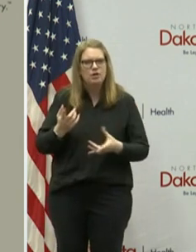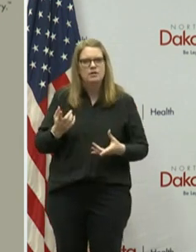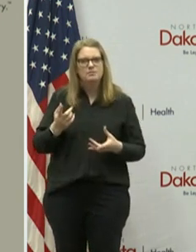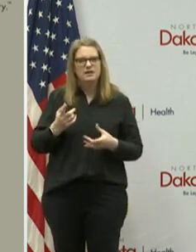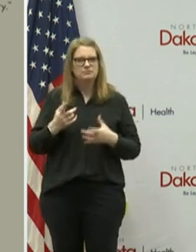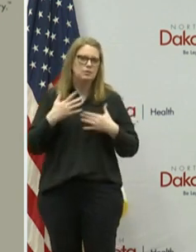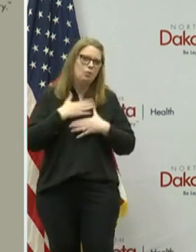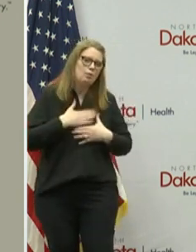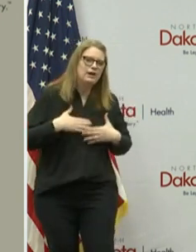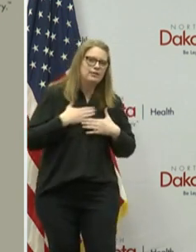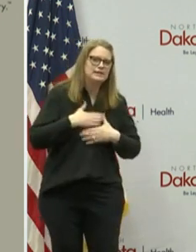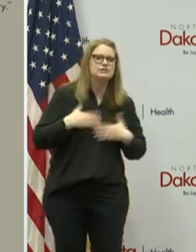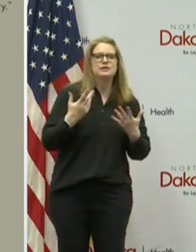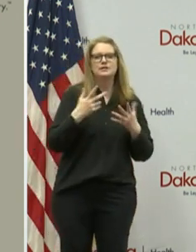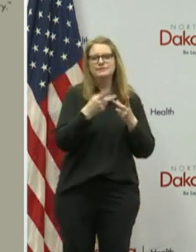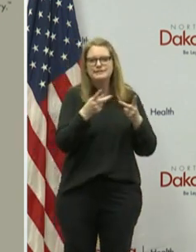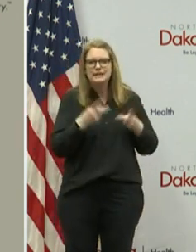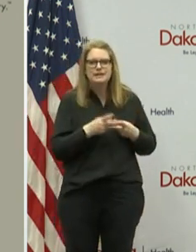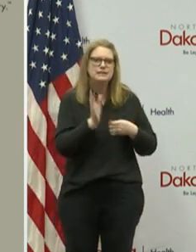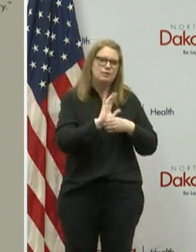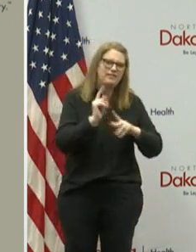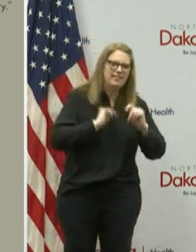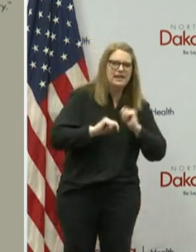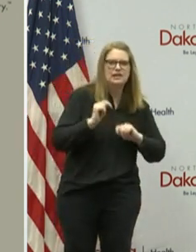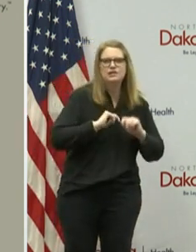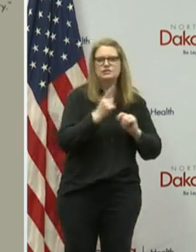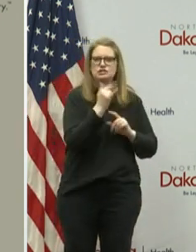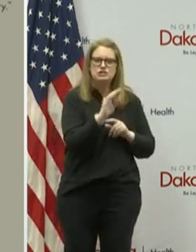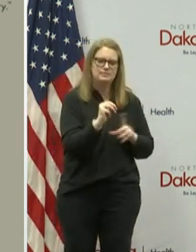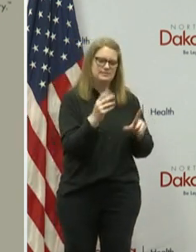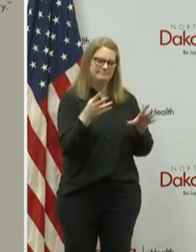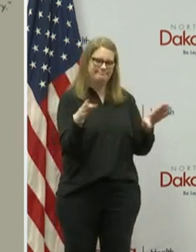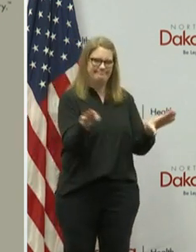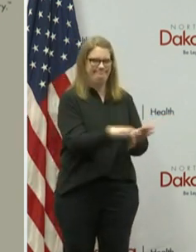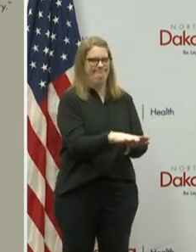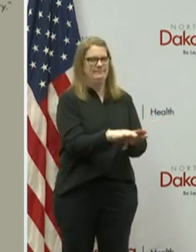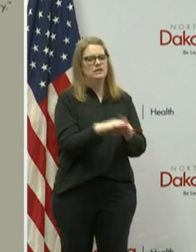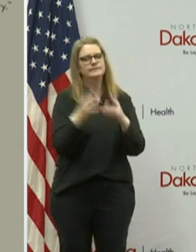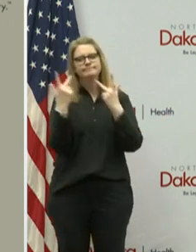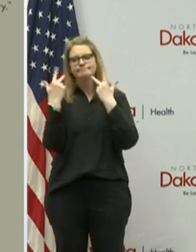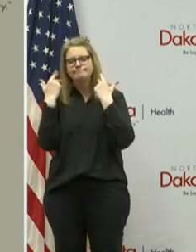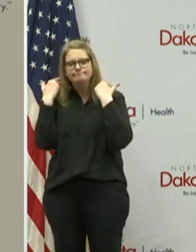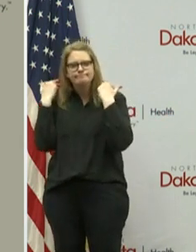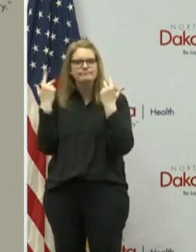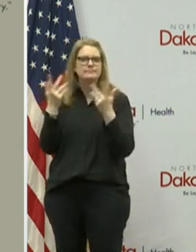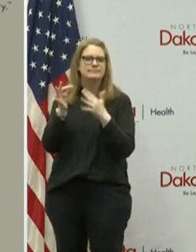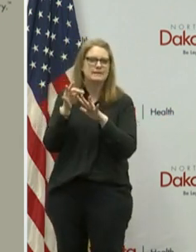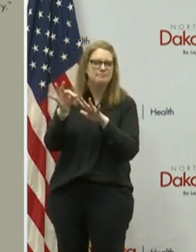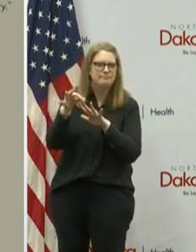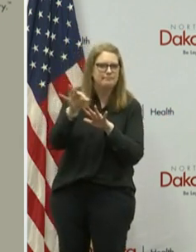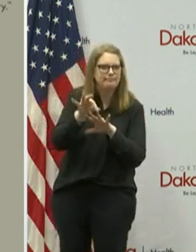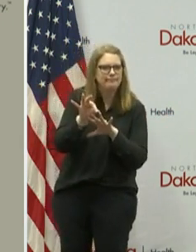AND RESTAURANTS, BREWERIES OR CAFES AND SOME HAVE KEPT WORKING